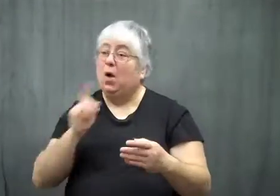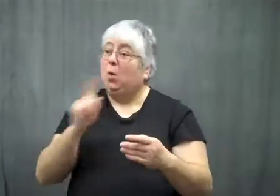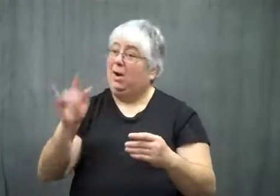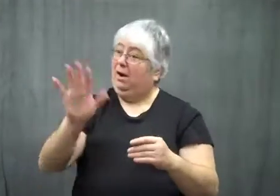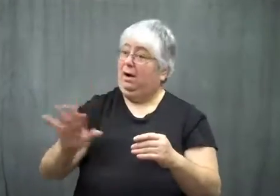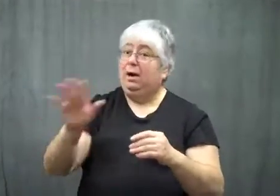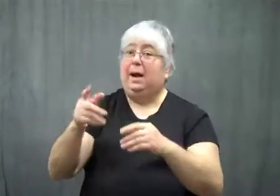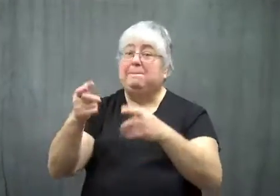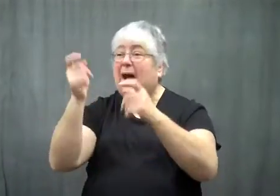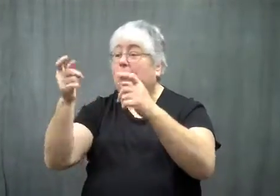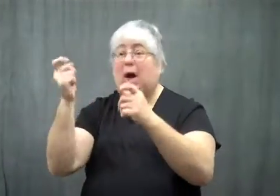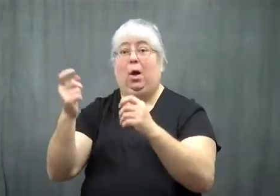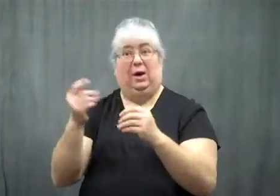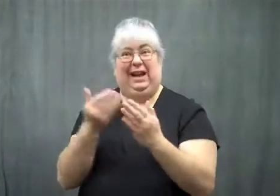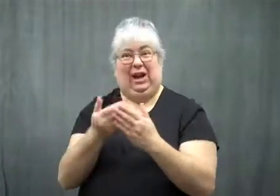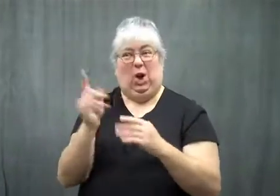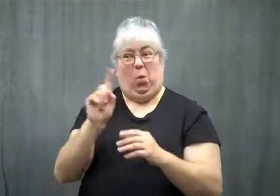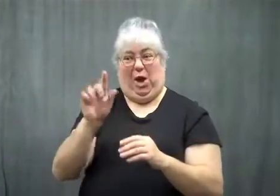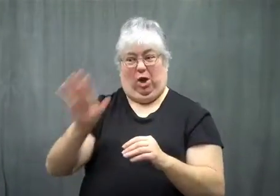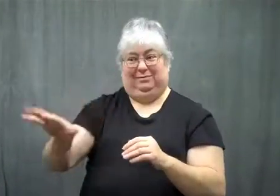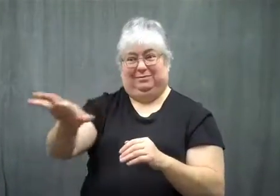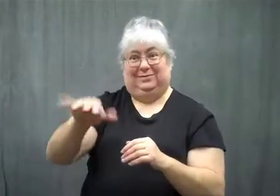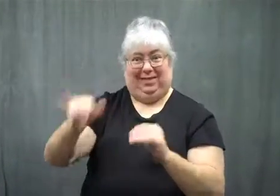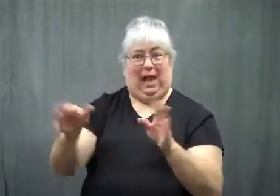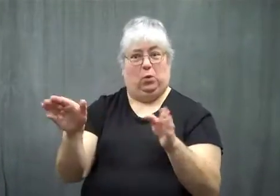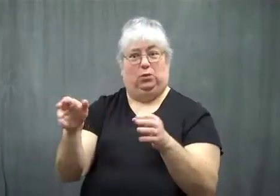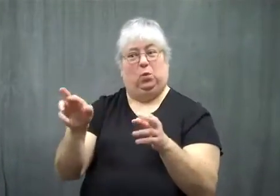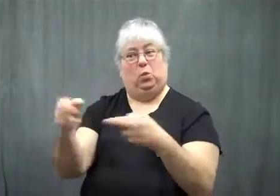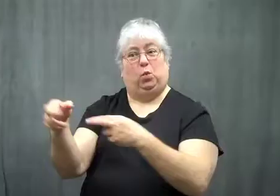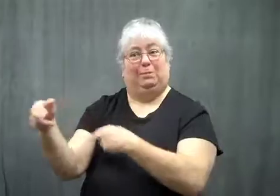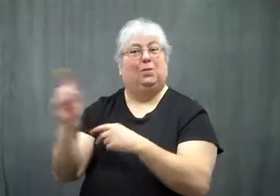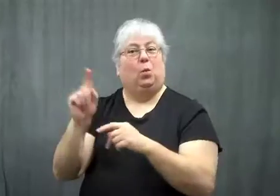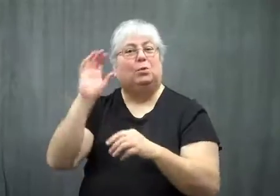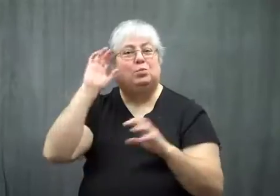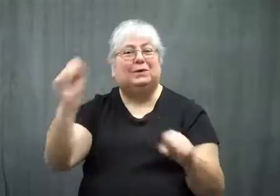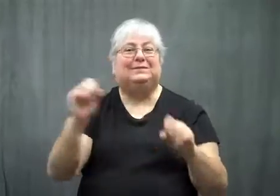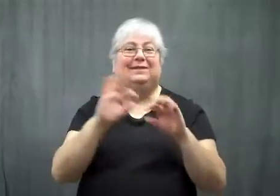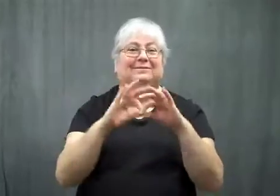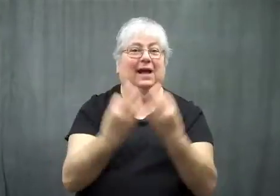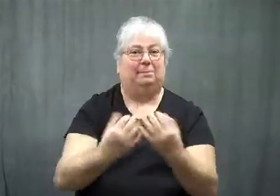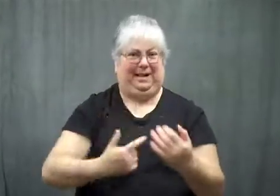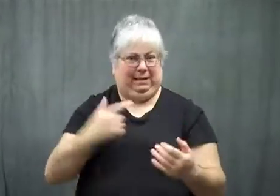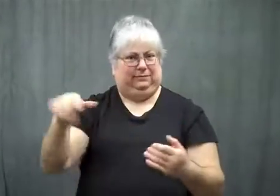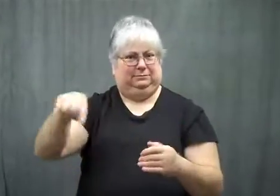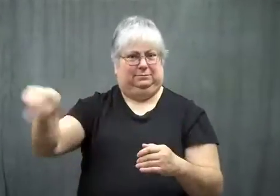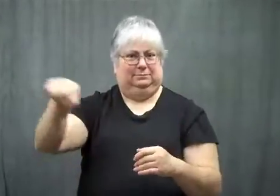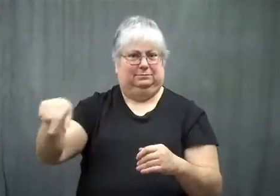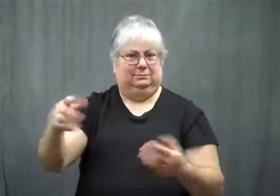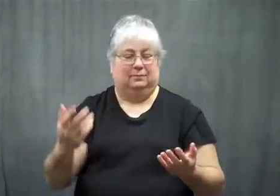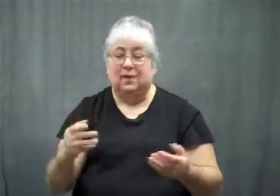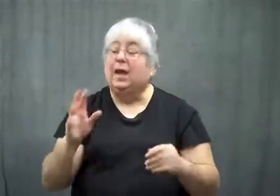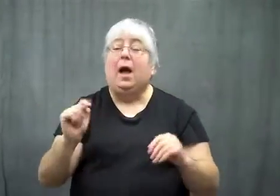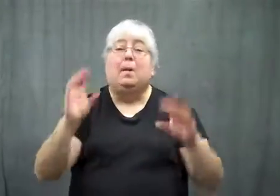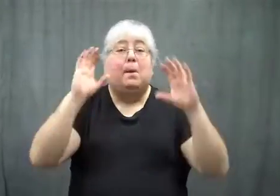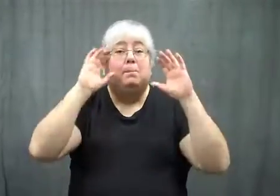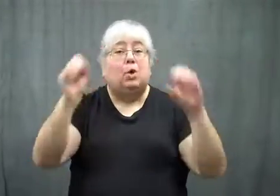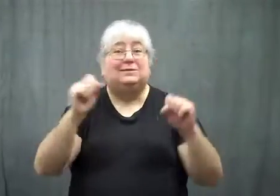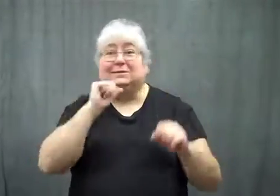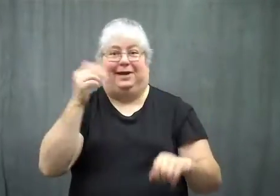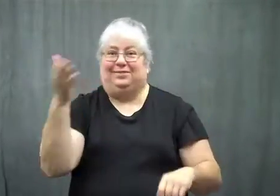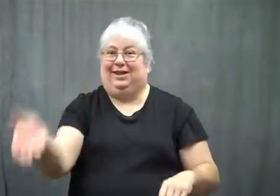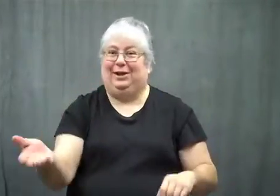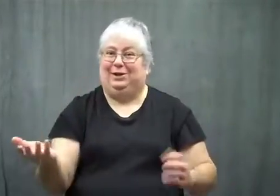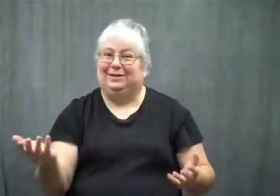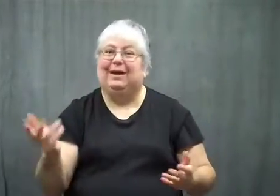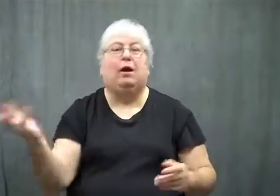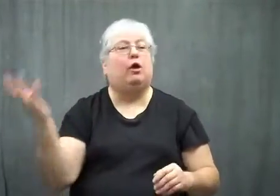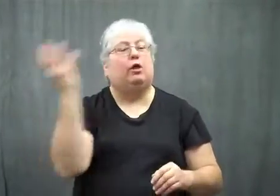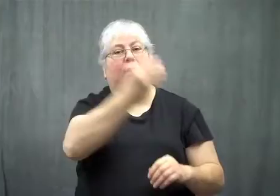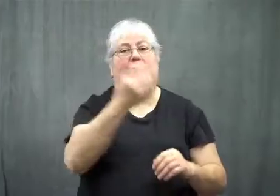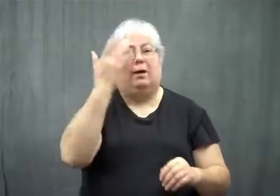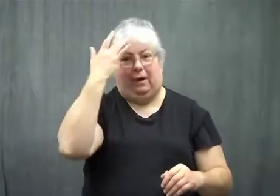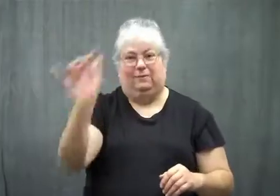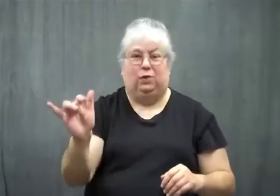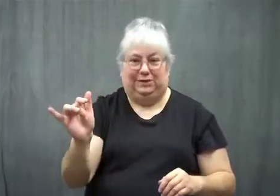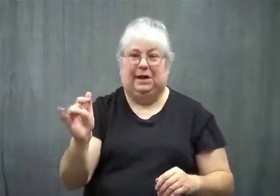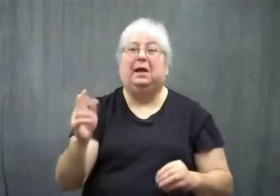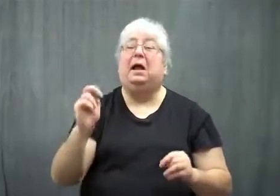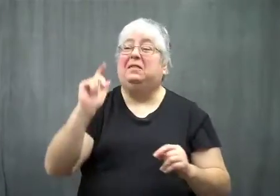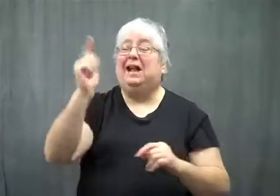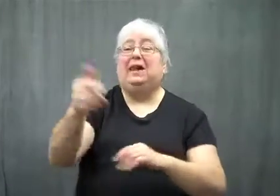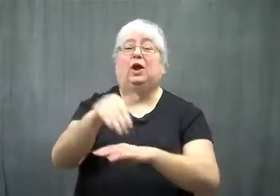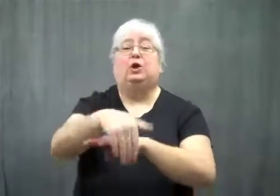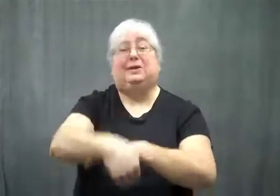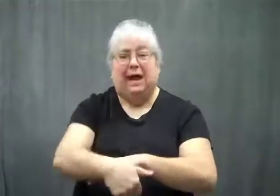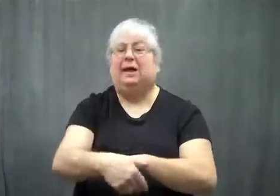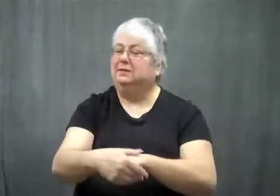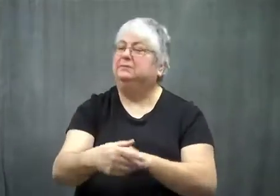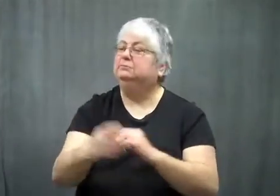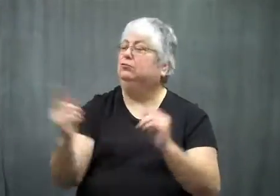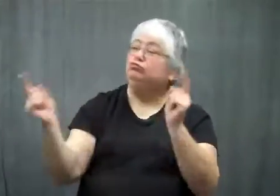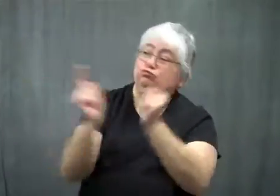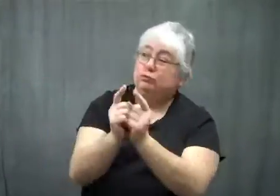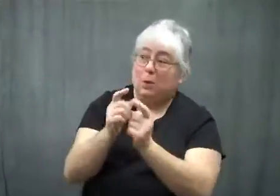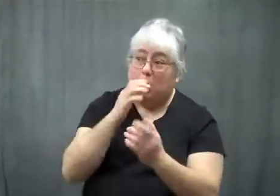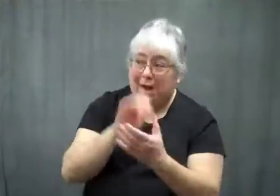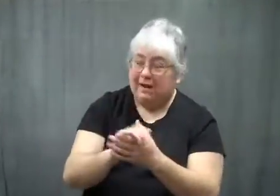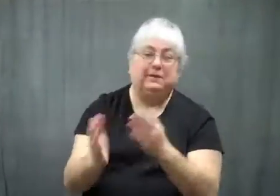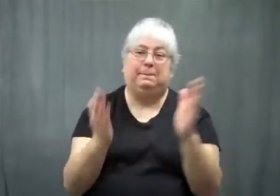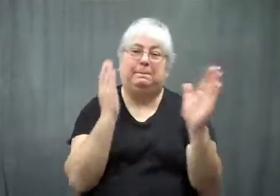The bullets struck near the living quarters of the President and his family.